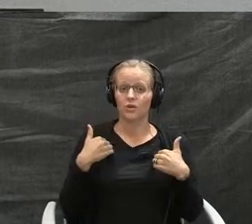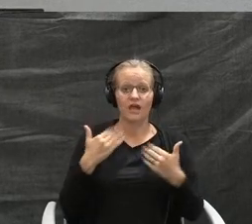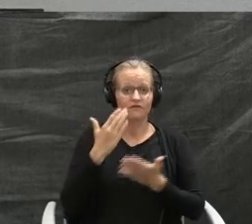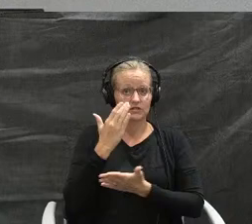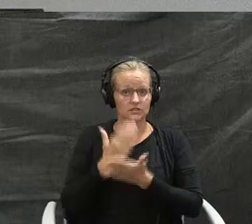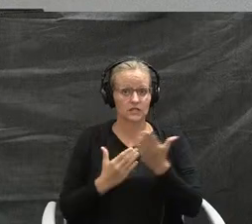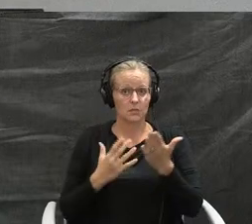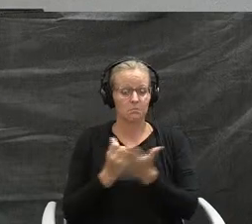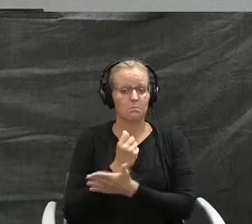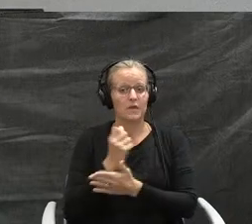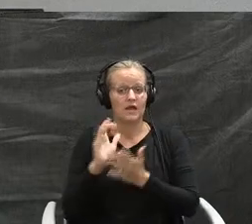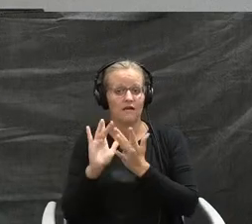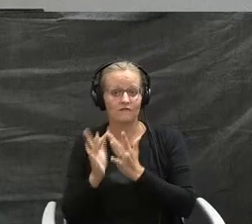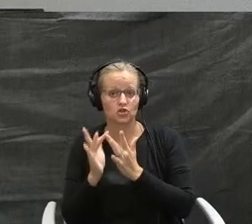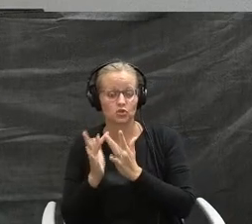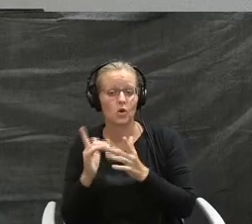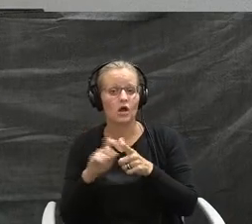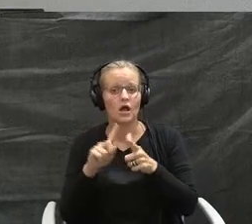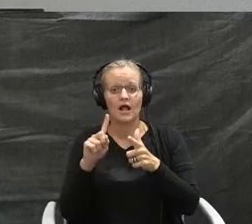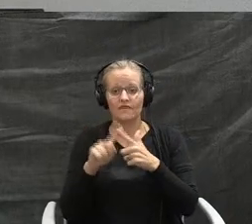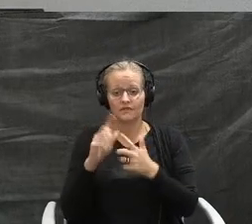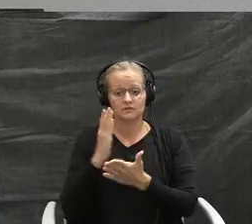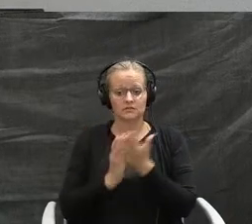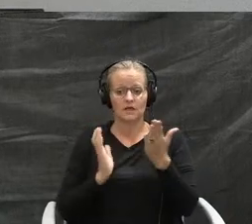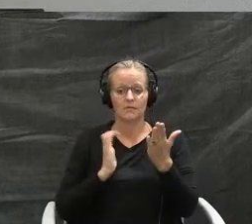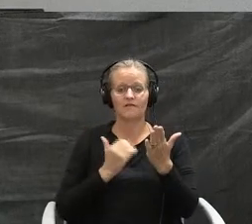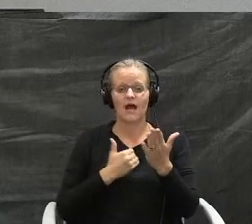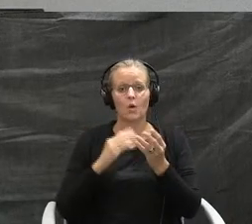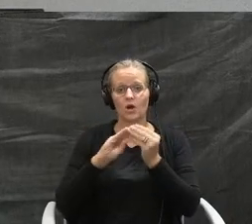spacing numbers will be down. We don't anticipate changing the